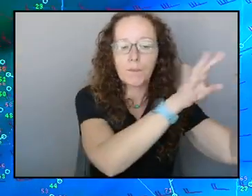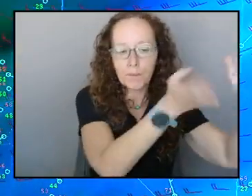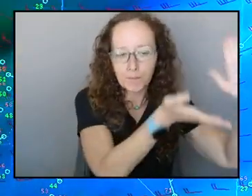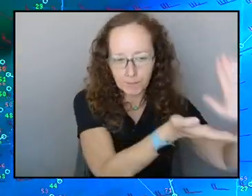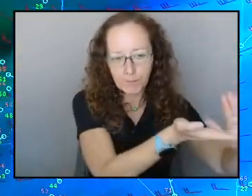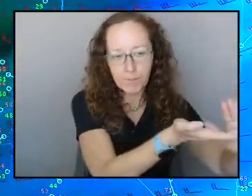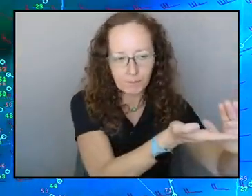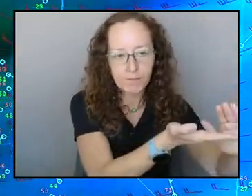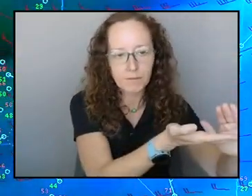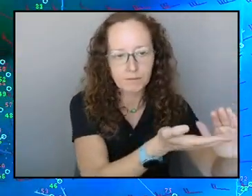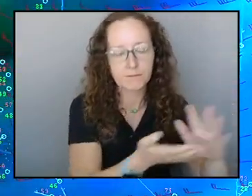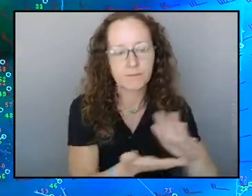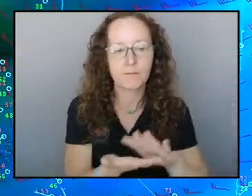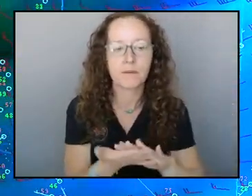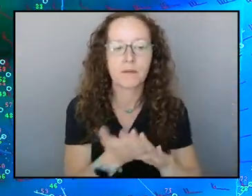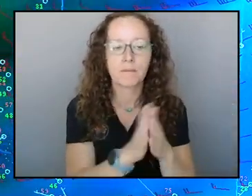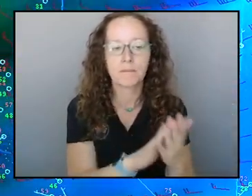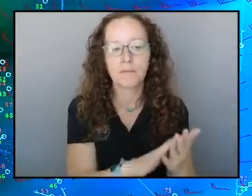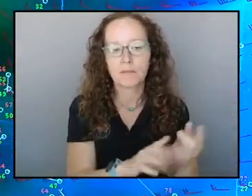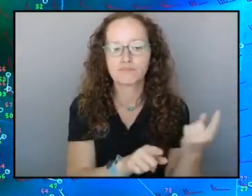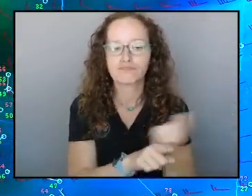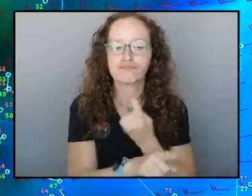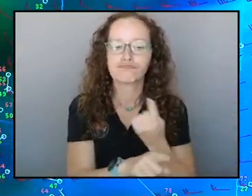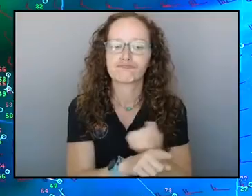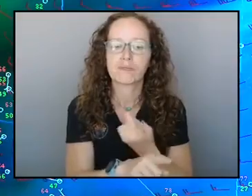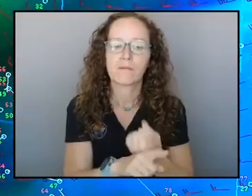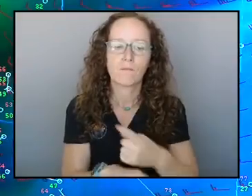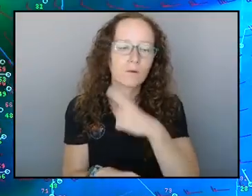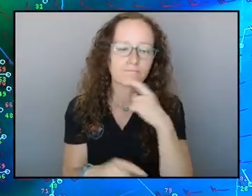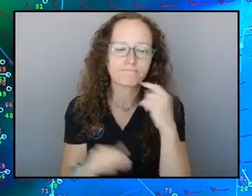the desert southwest. So we'll see that greatly reduced across